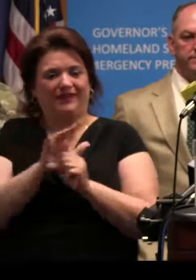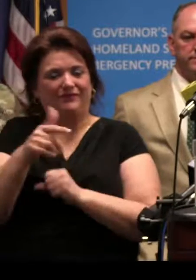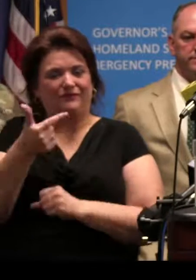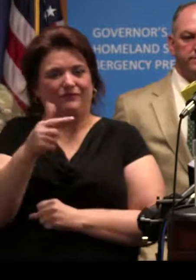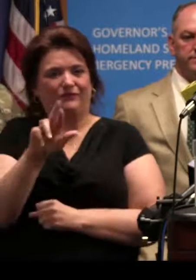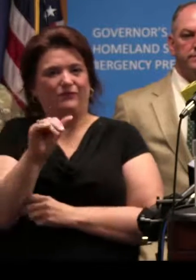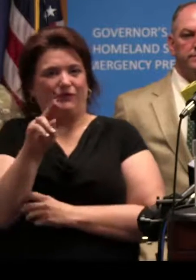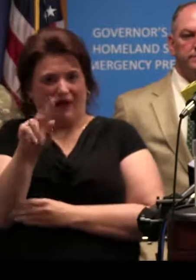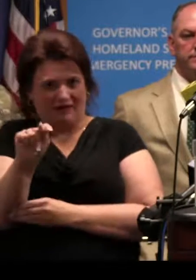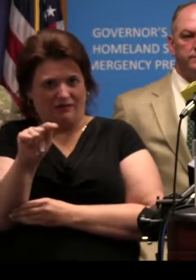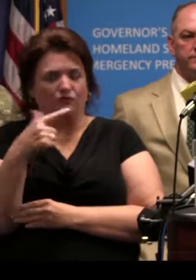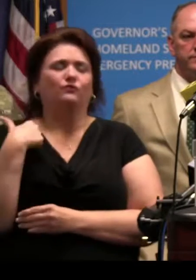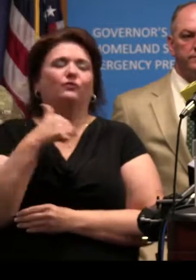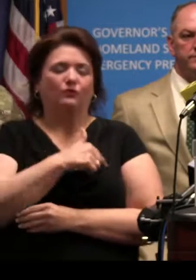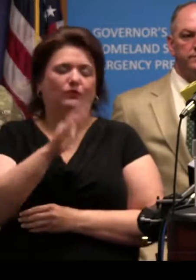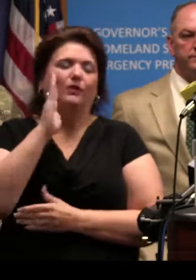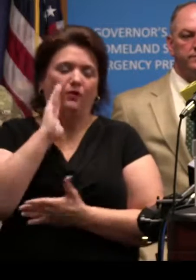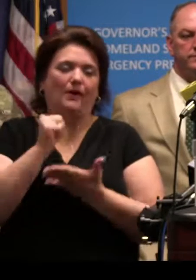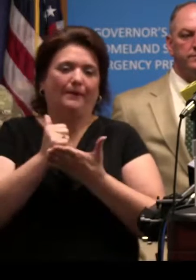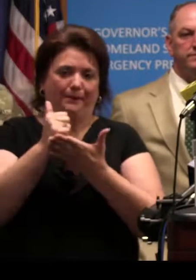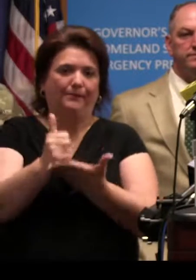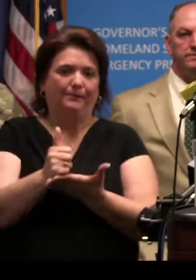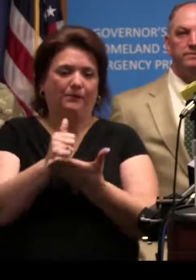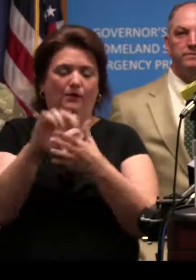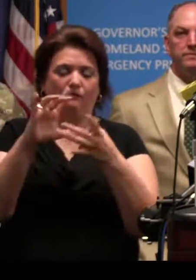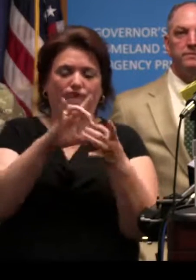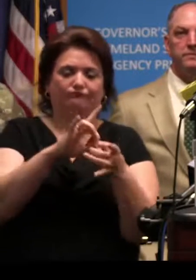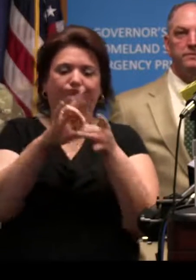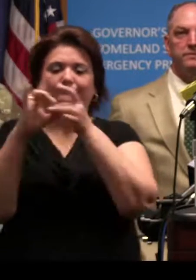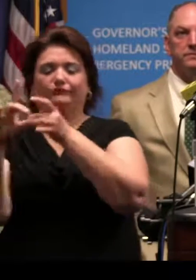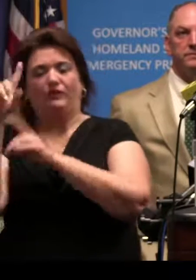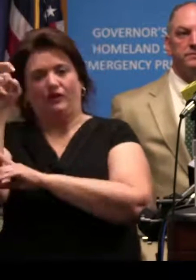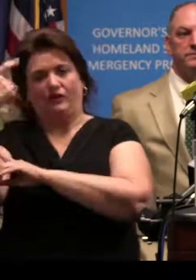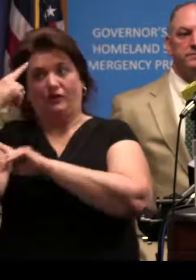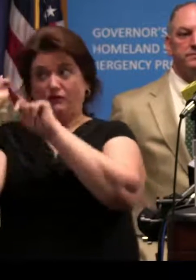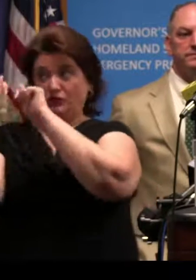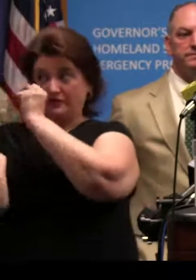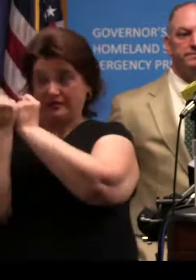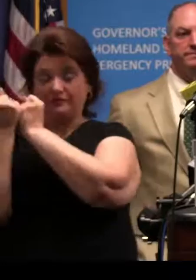gonna be there to system workload closely with the governors to make sure we help our neighbors thank you